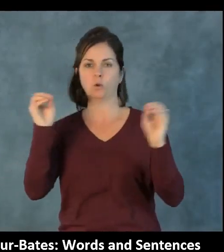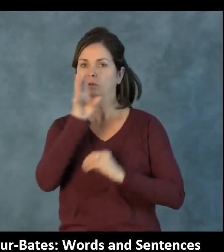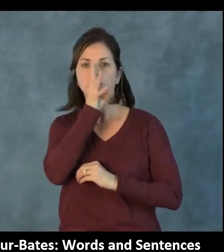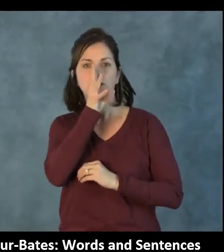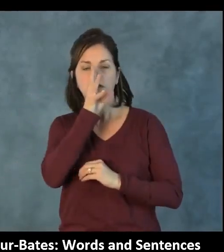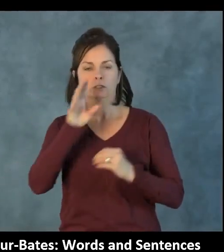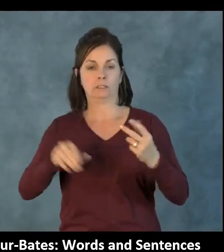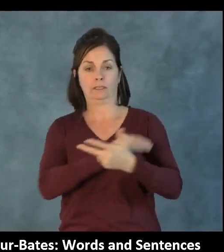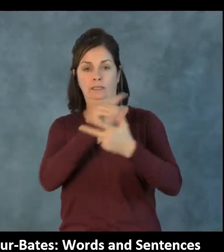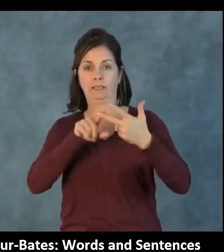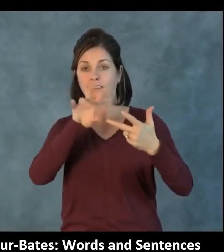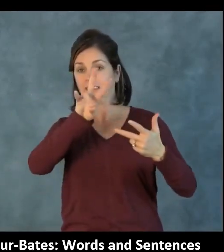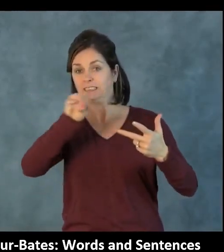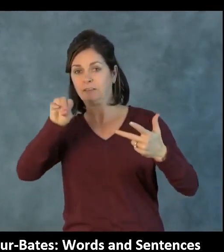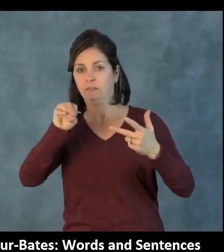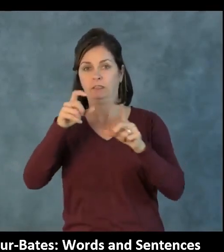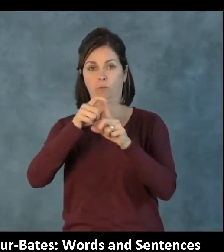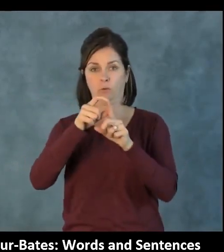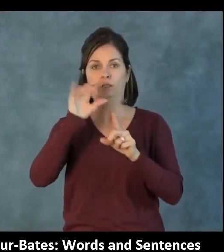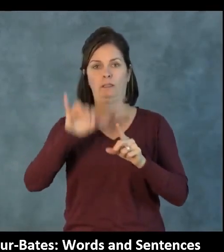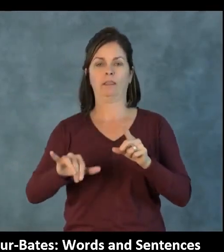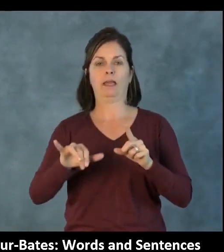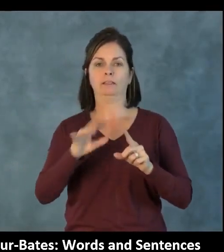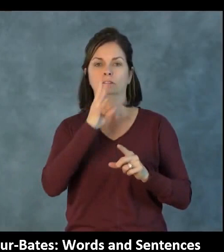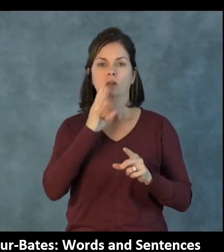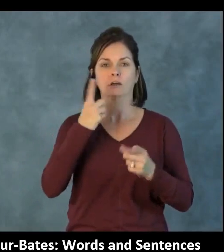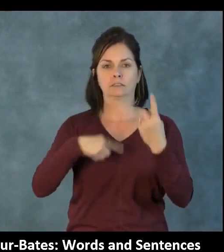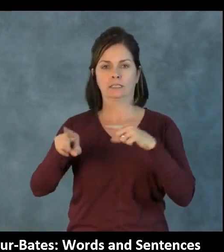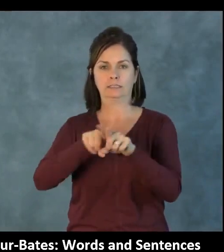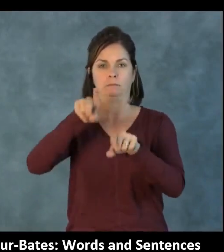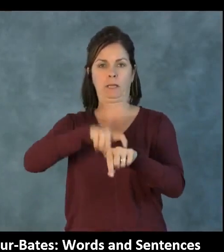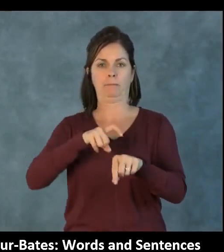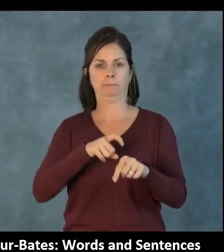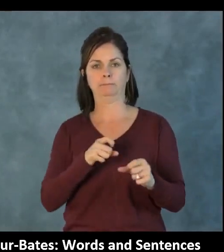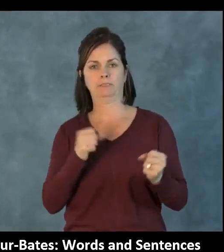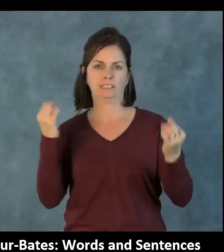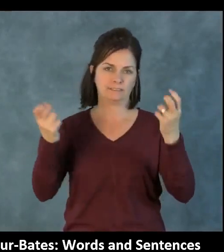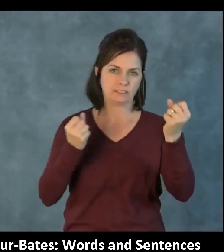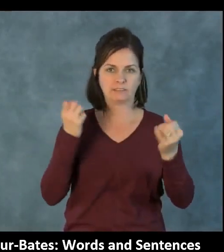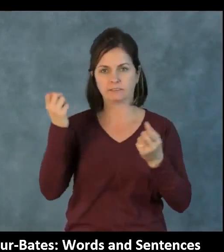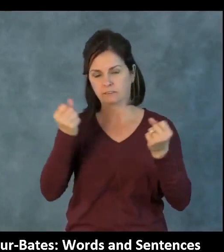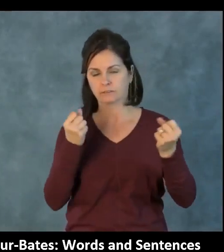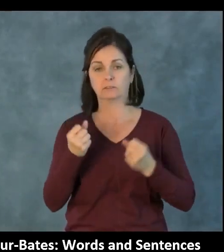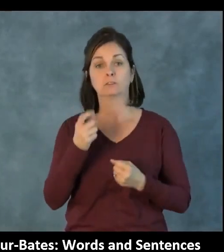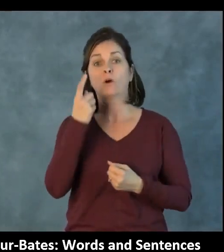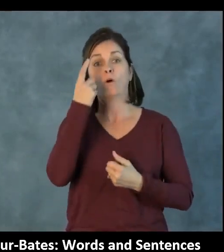that he's both saying and signing. For a child, who's using both spoken language